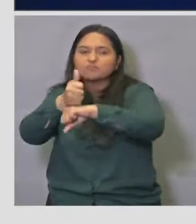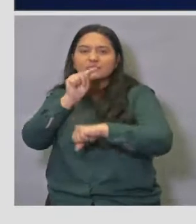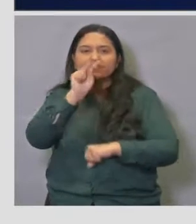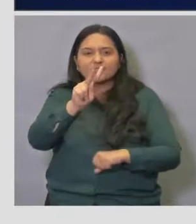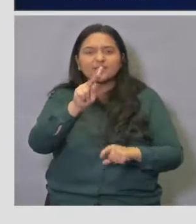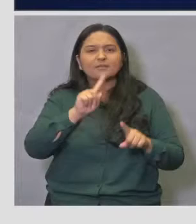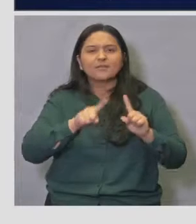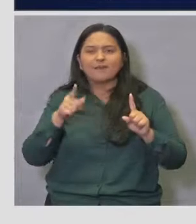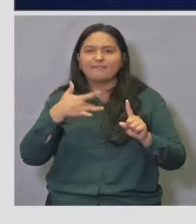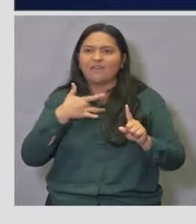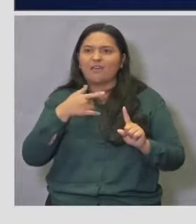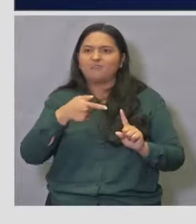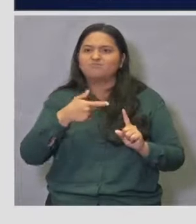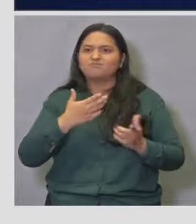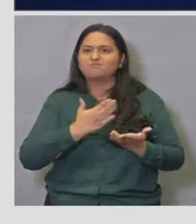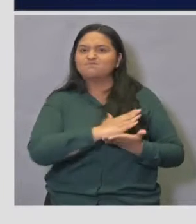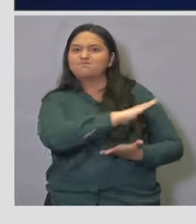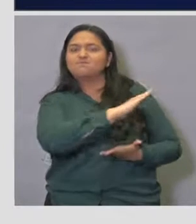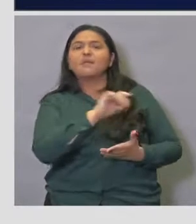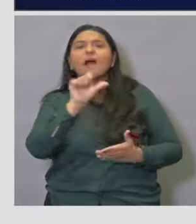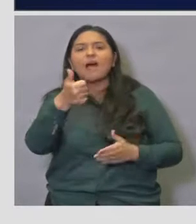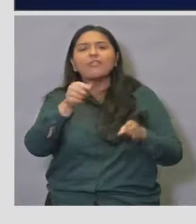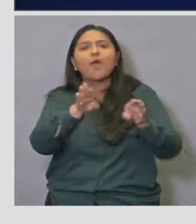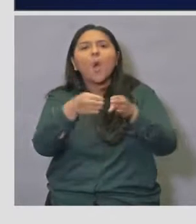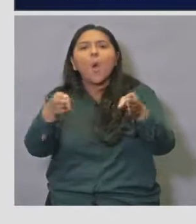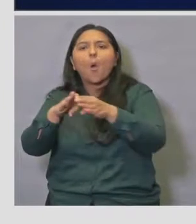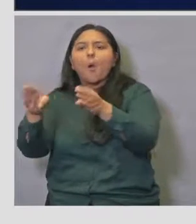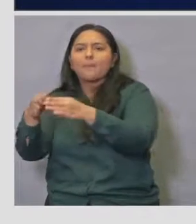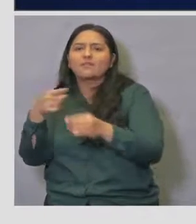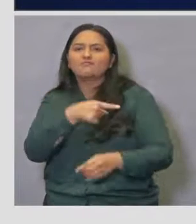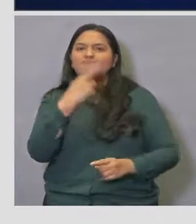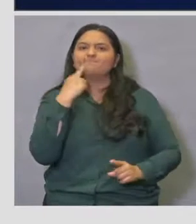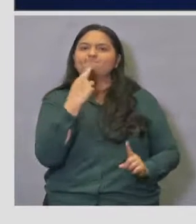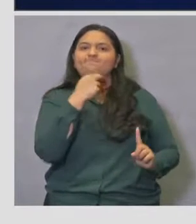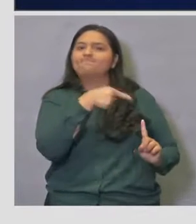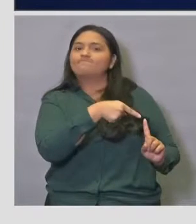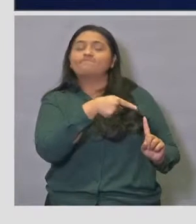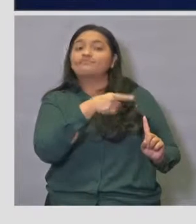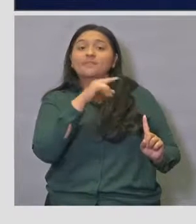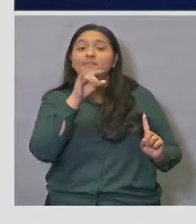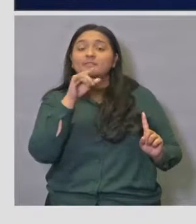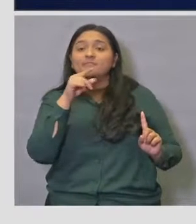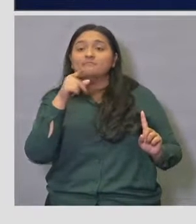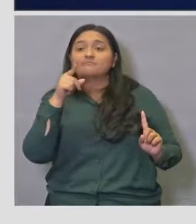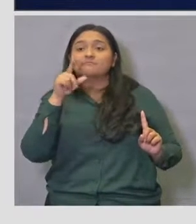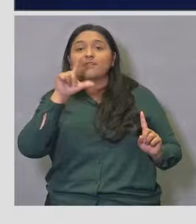PATIO AND THINGS OF THAT NATURE. THEY FEEL LIKE THEY HAVE BEEN